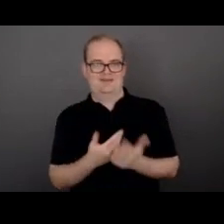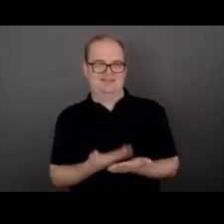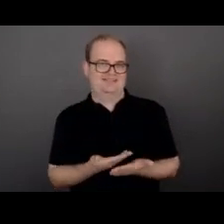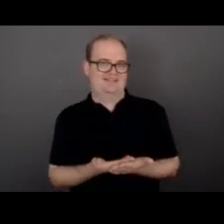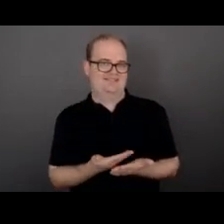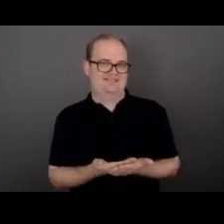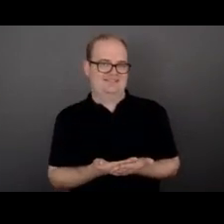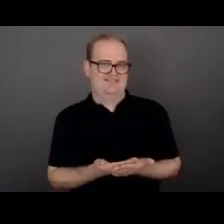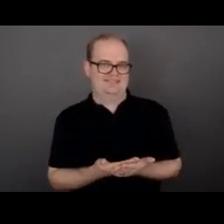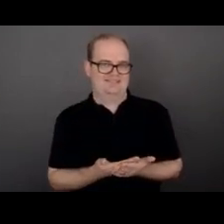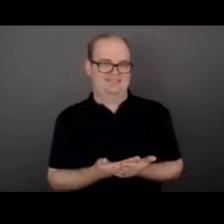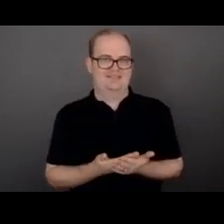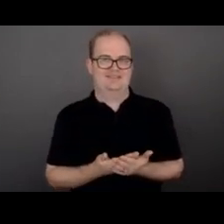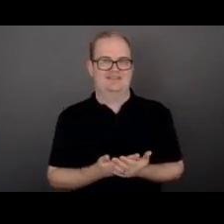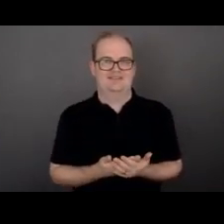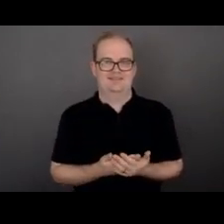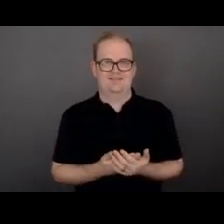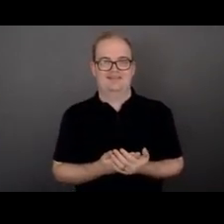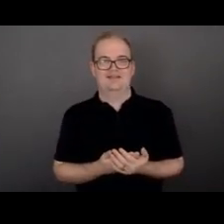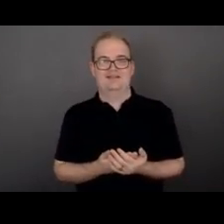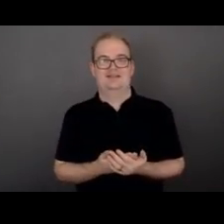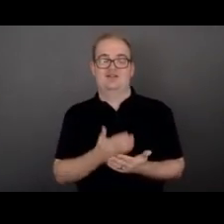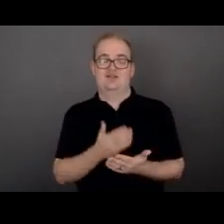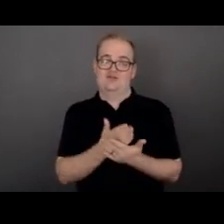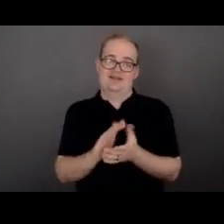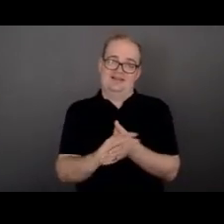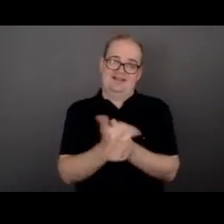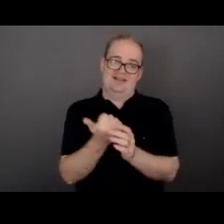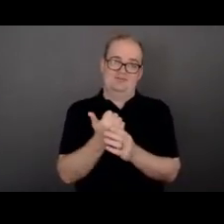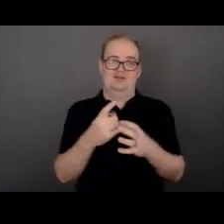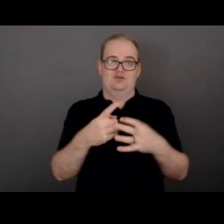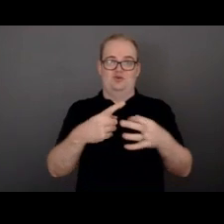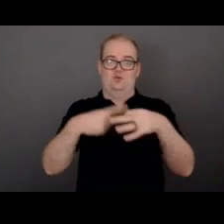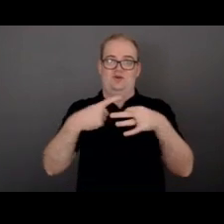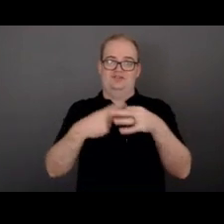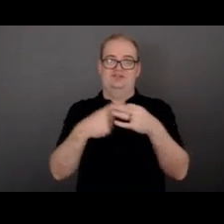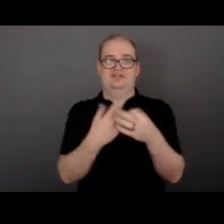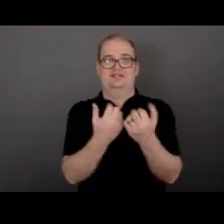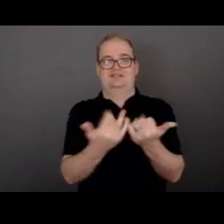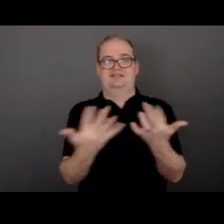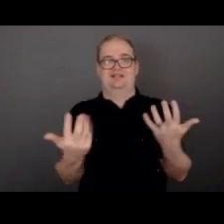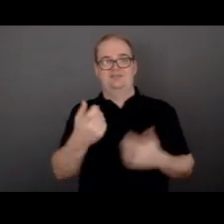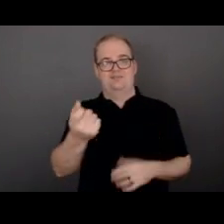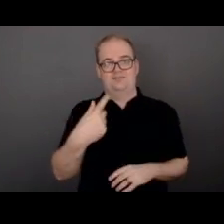And I really appreciate how many questions our audience have for Daisy today.